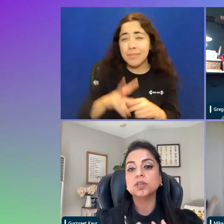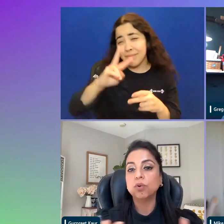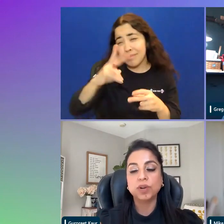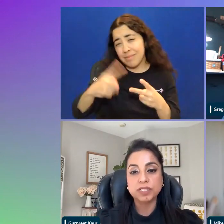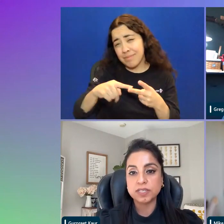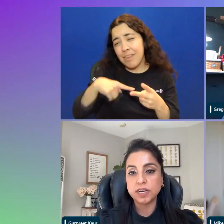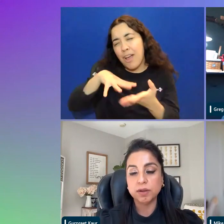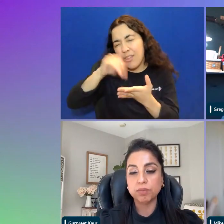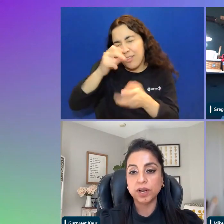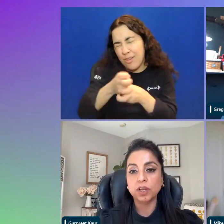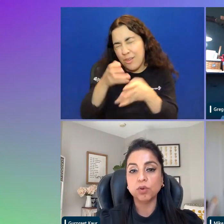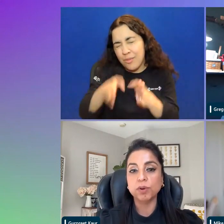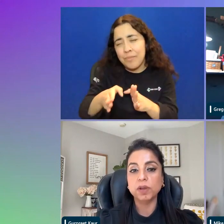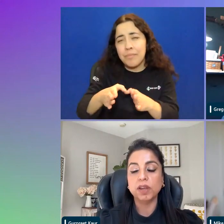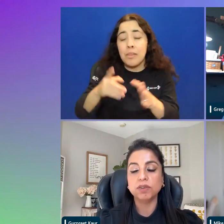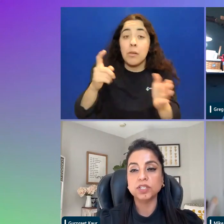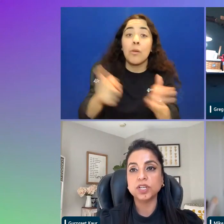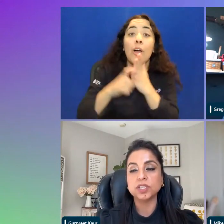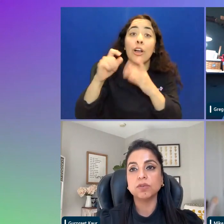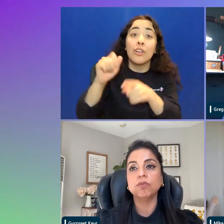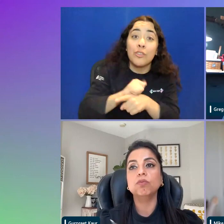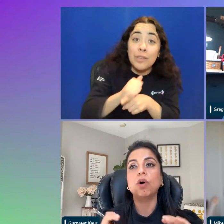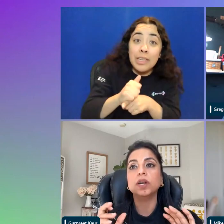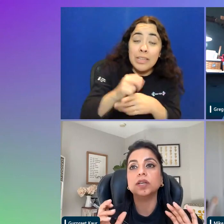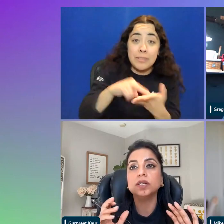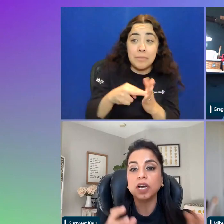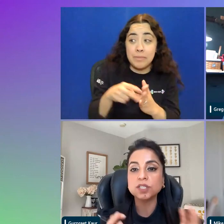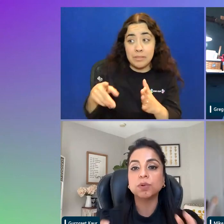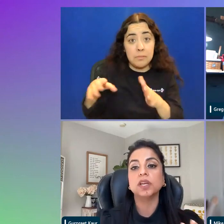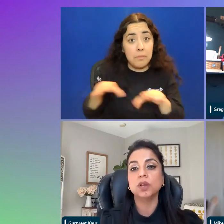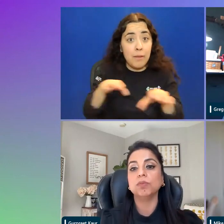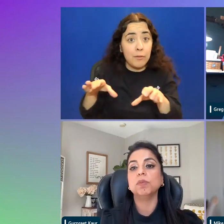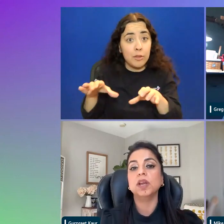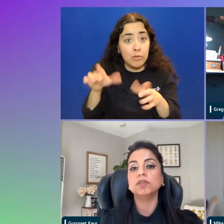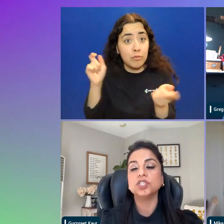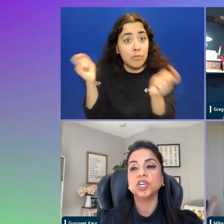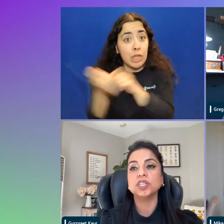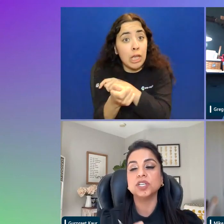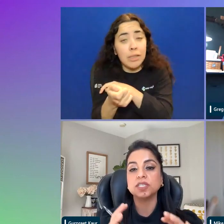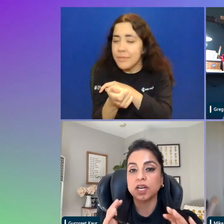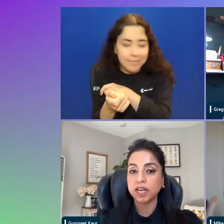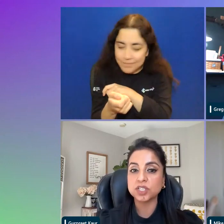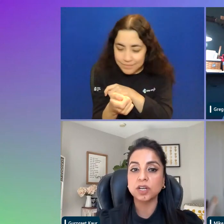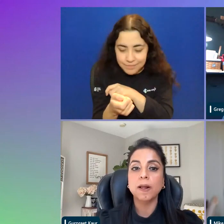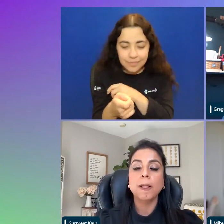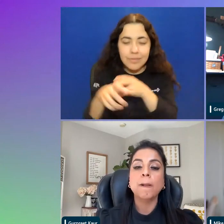trainings don't necessarily bring human behavior change. What does bring human behavior change is connection. And not